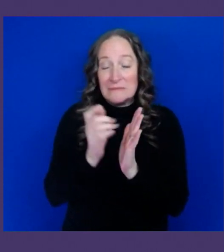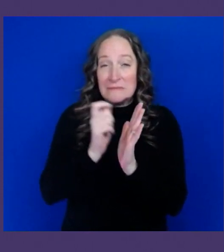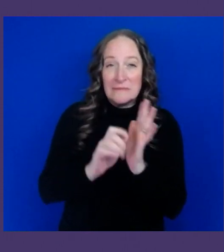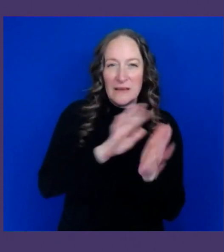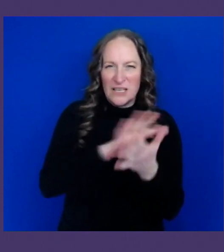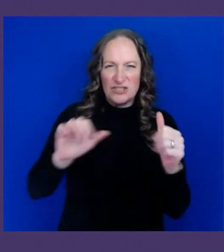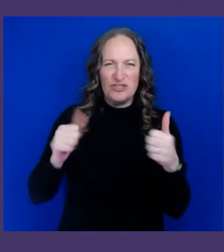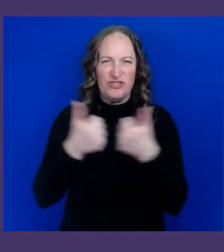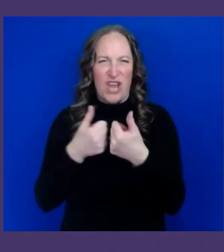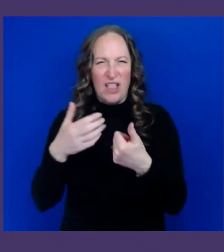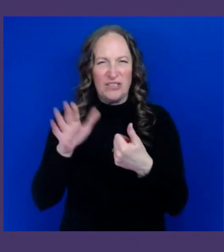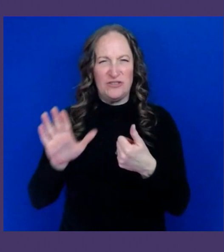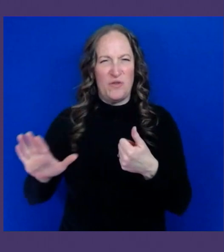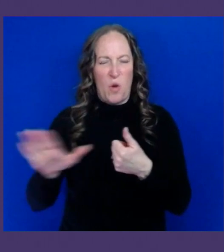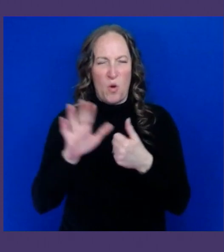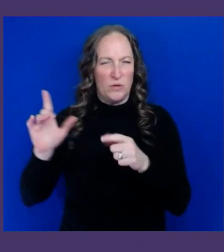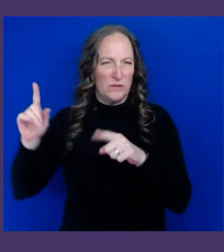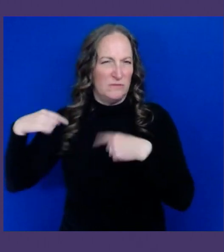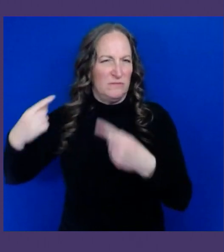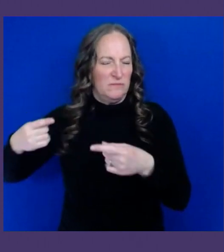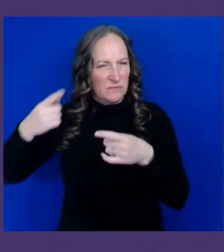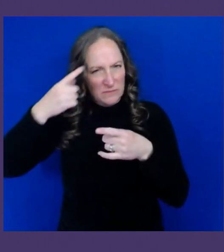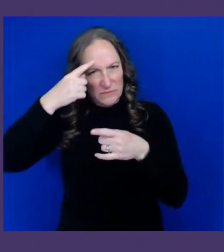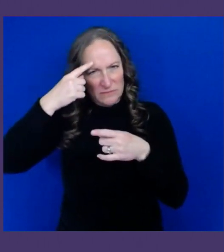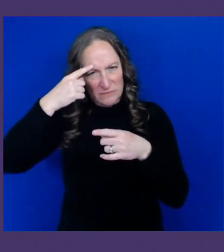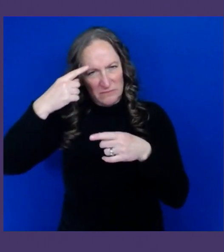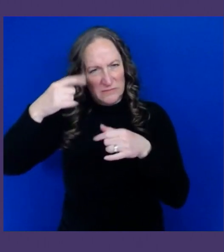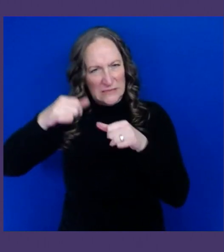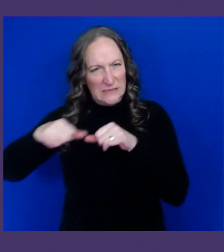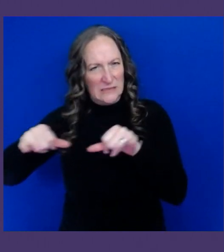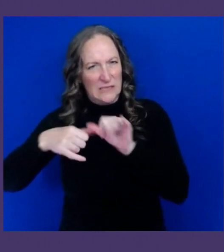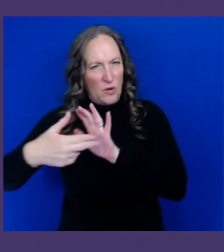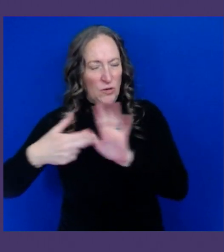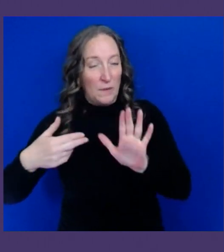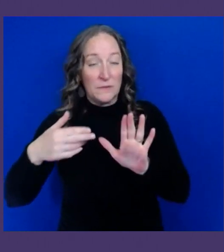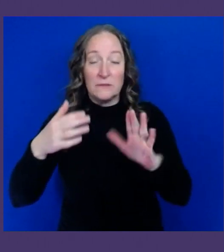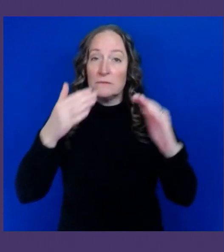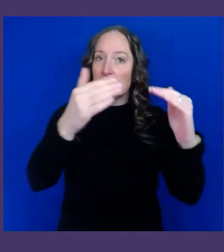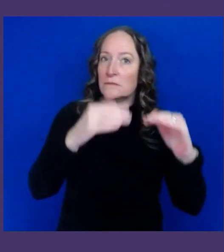It's about education. Education plays such a crucial role in the shift,